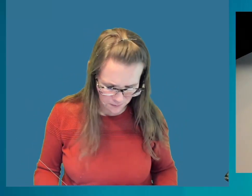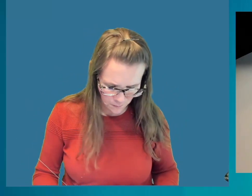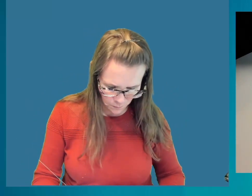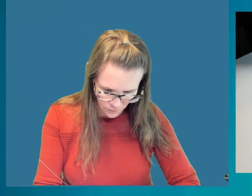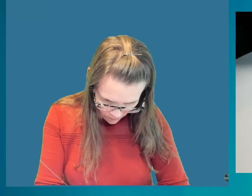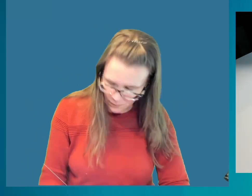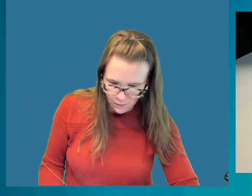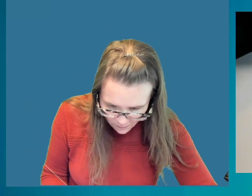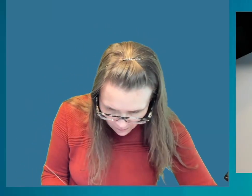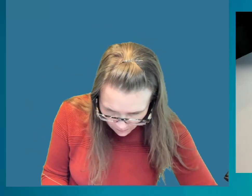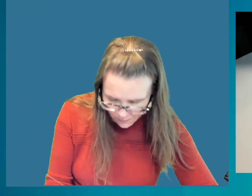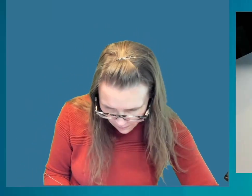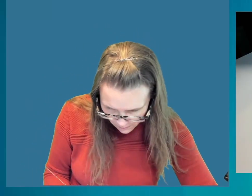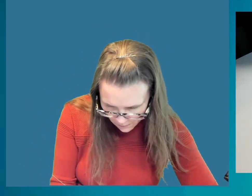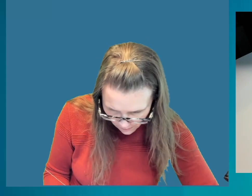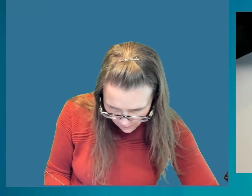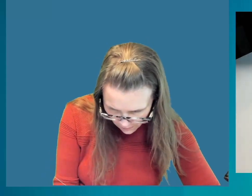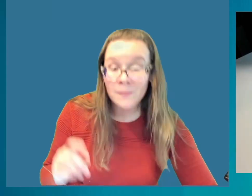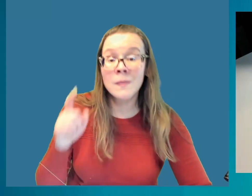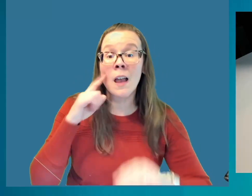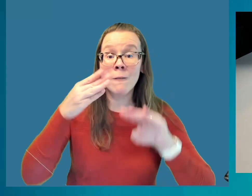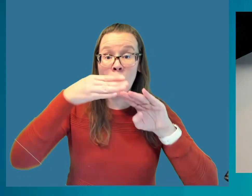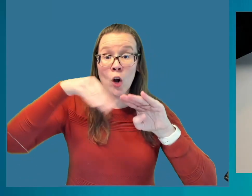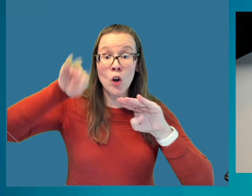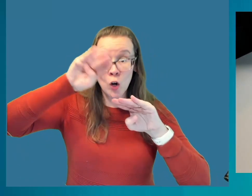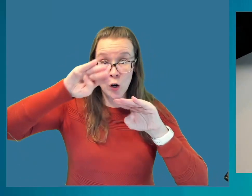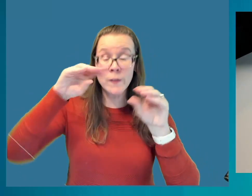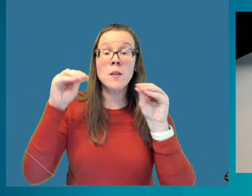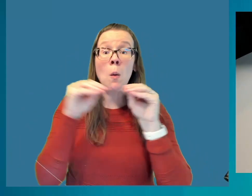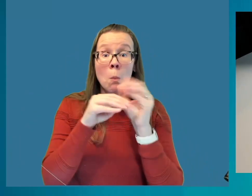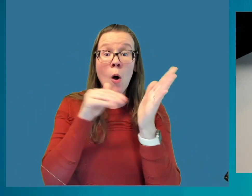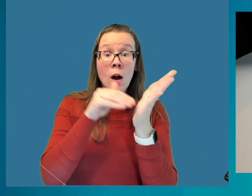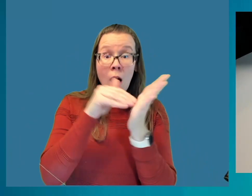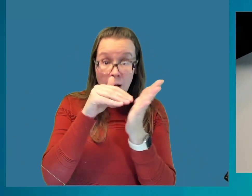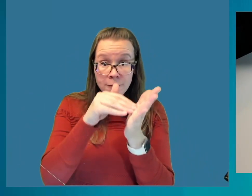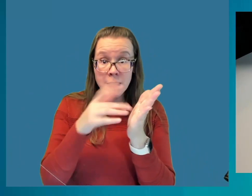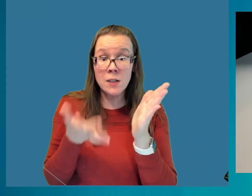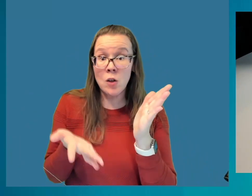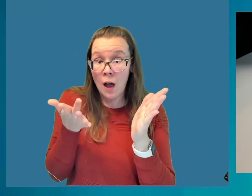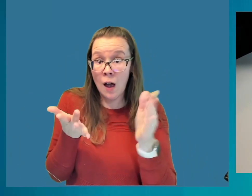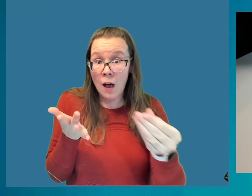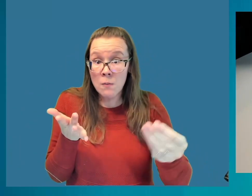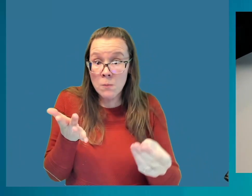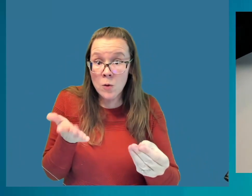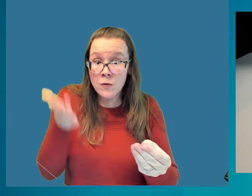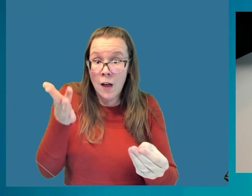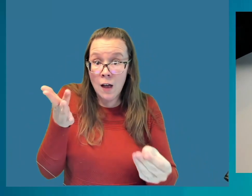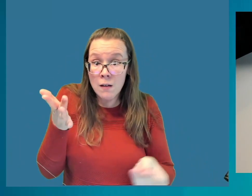to experiment with different stitches when you make yours because it can be a really fun feature!